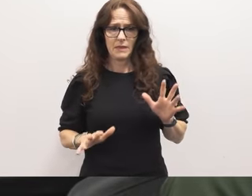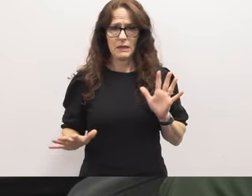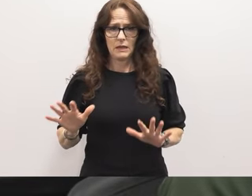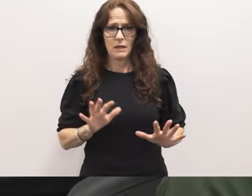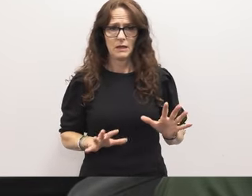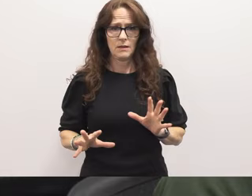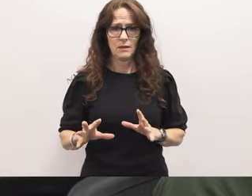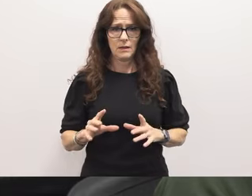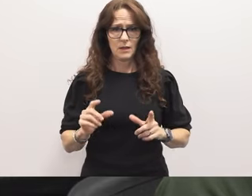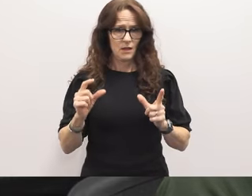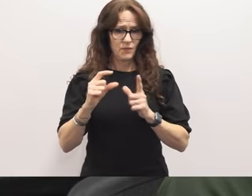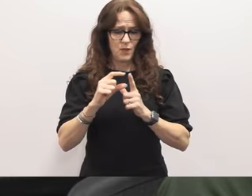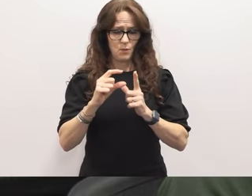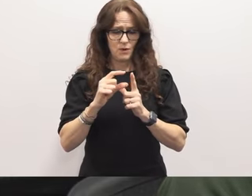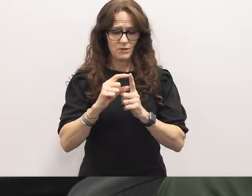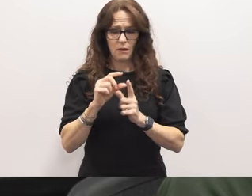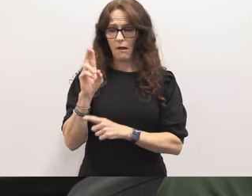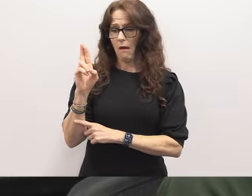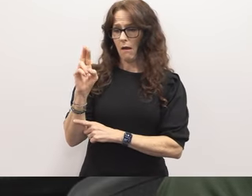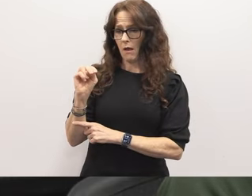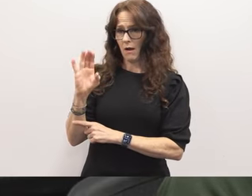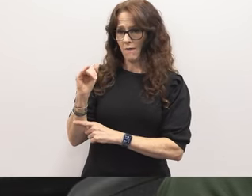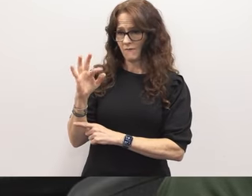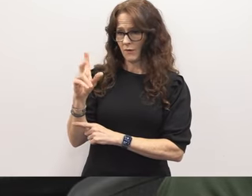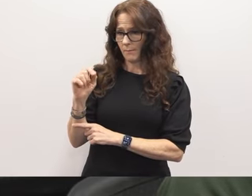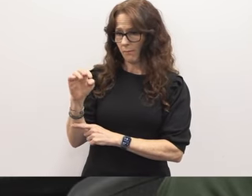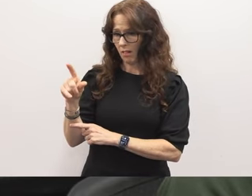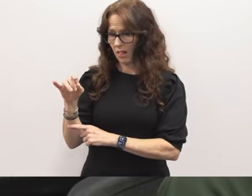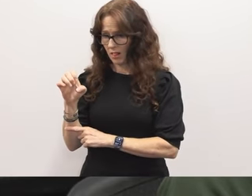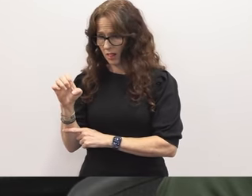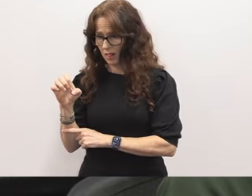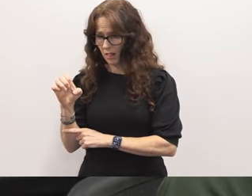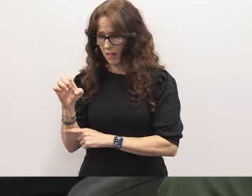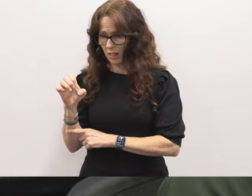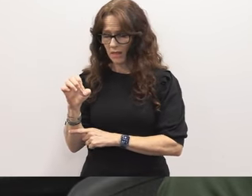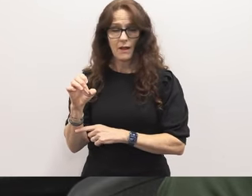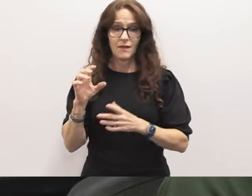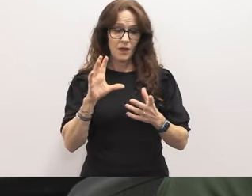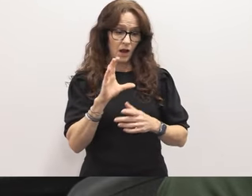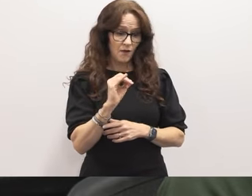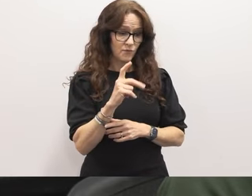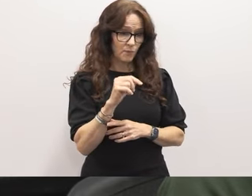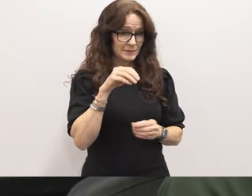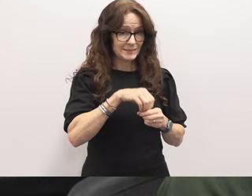is comfortability, right? Is being comfortable, but you gotta get uncomfortable to really move.